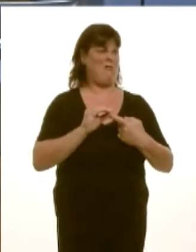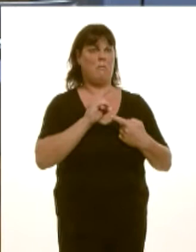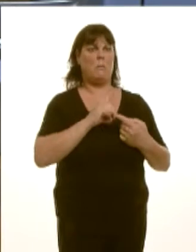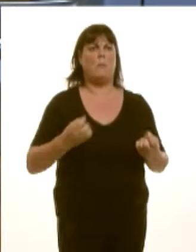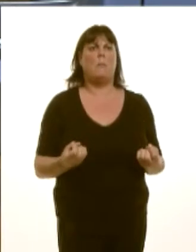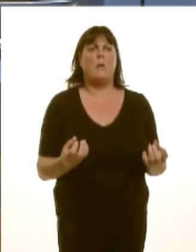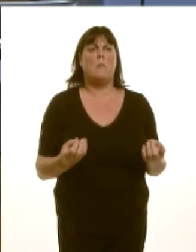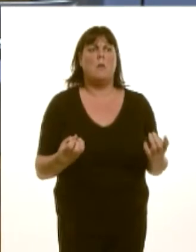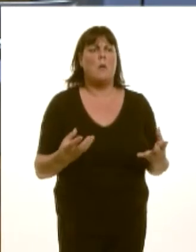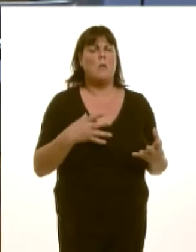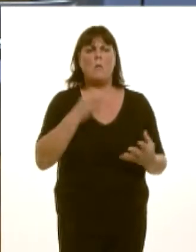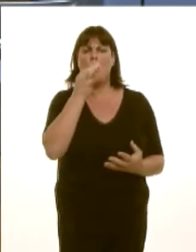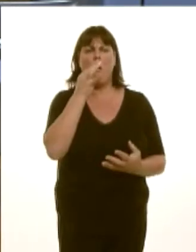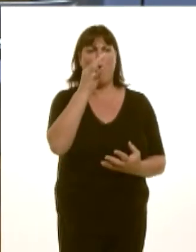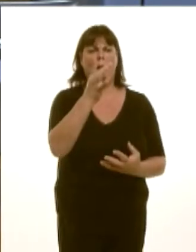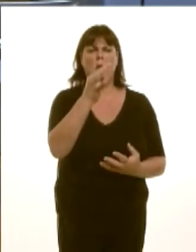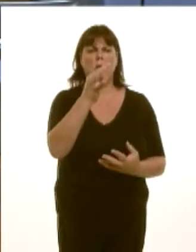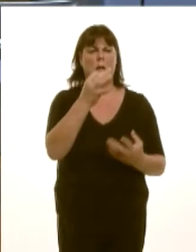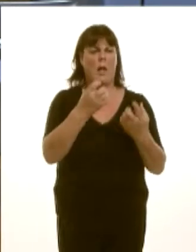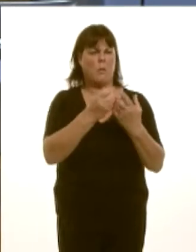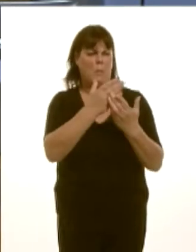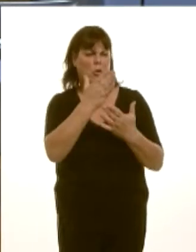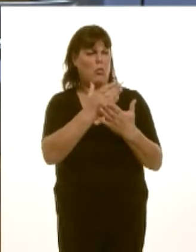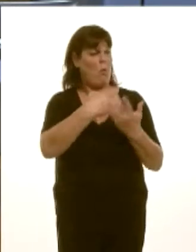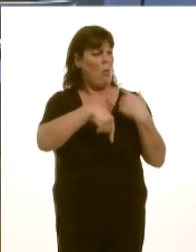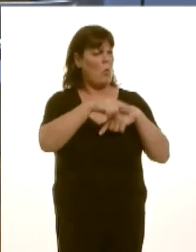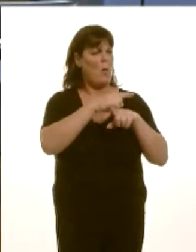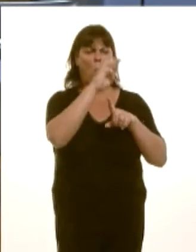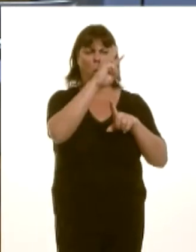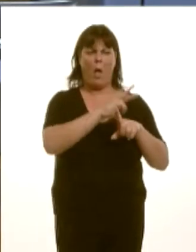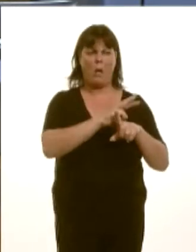country of Wales, that the resources available to the NHS are sufficient to meet their needs,